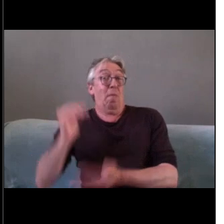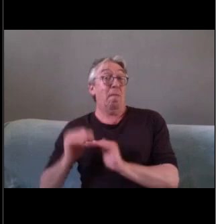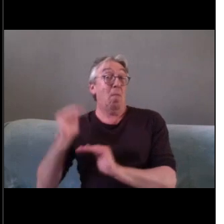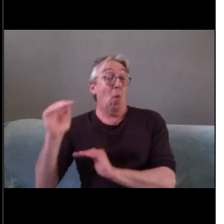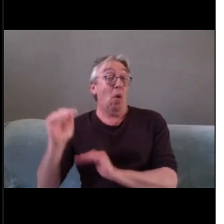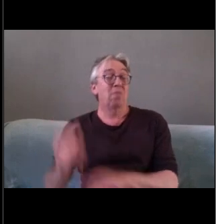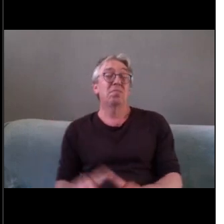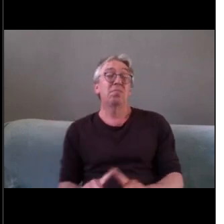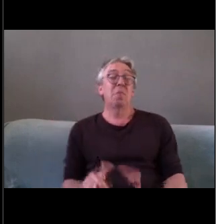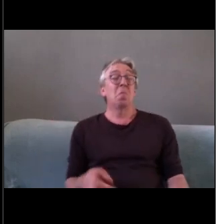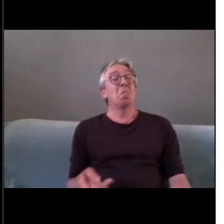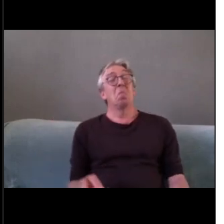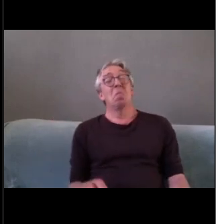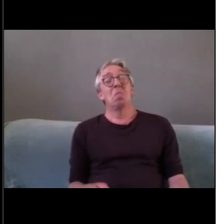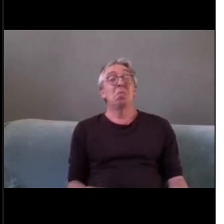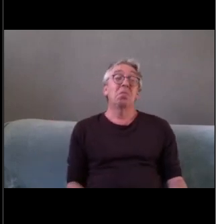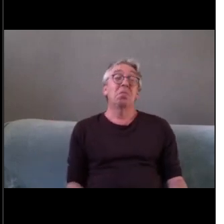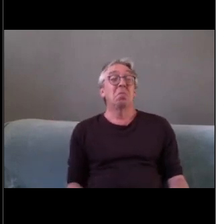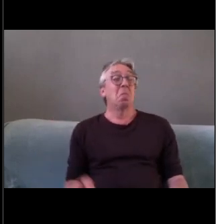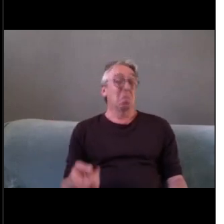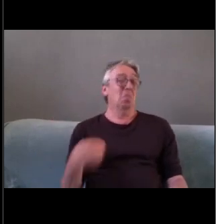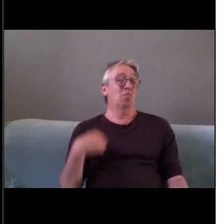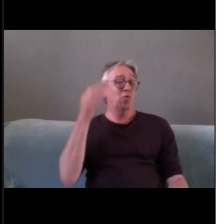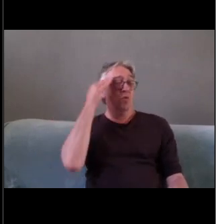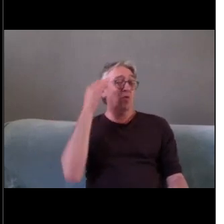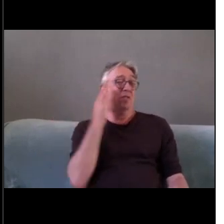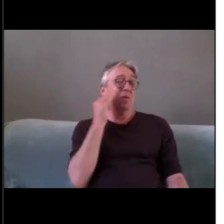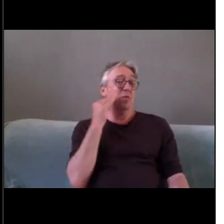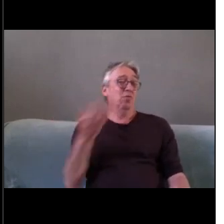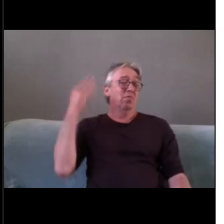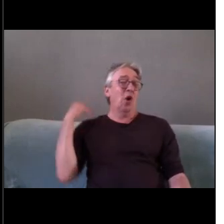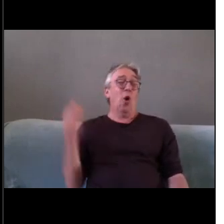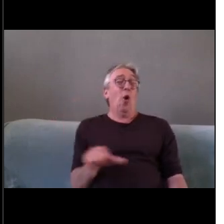Member States tend to be late sometimes.